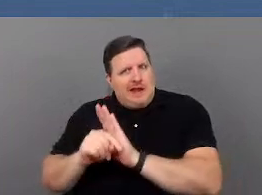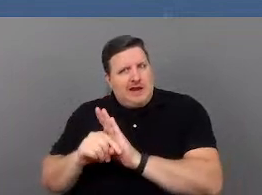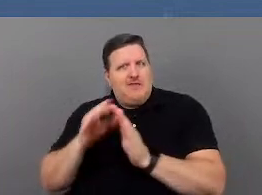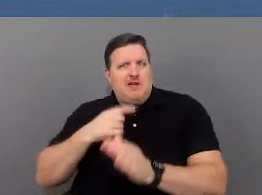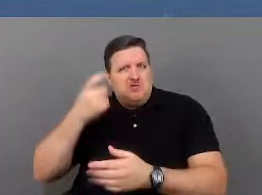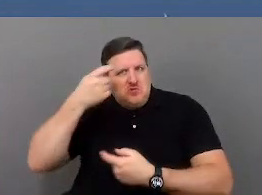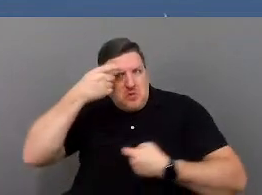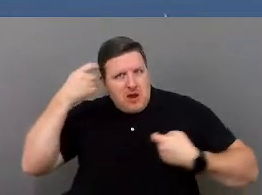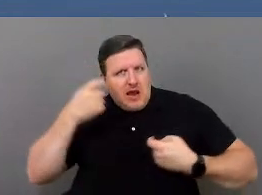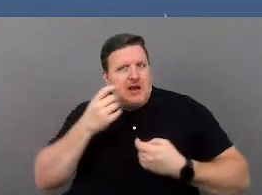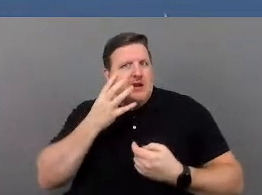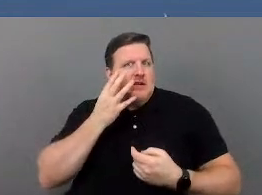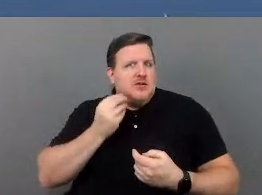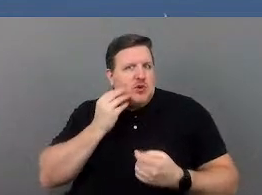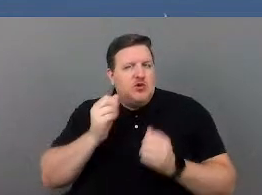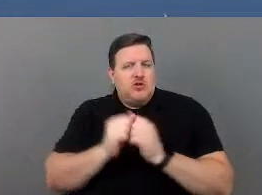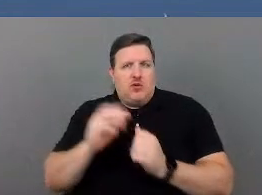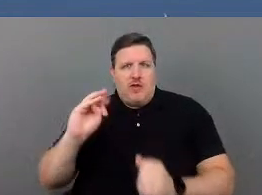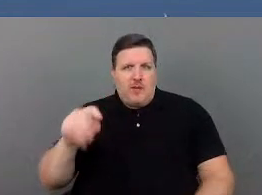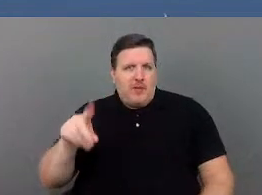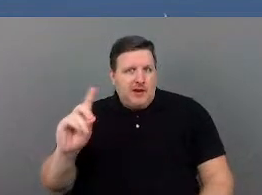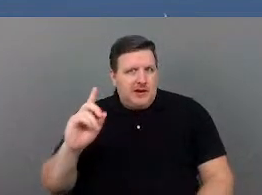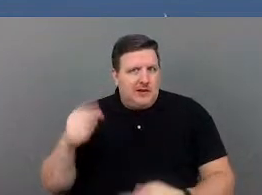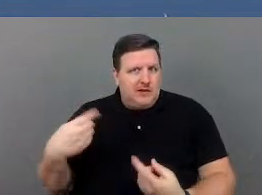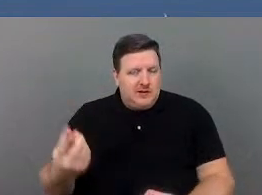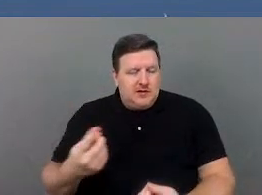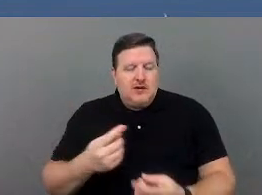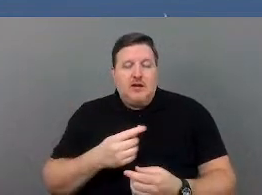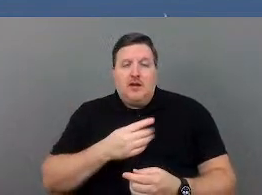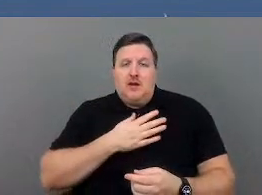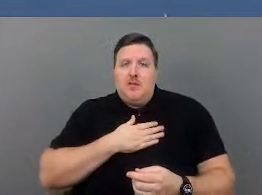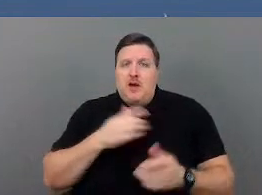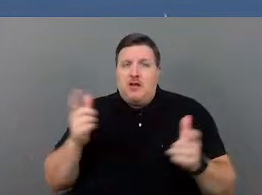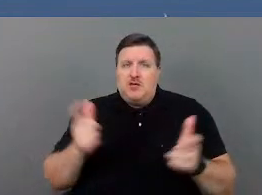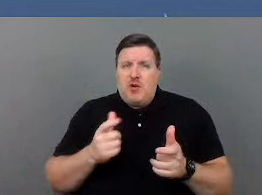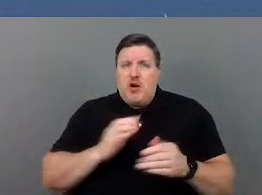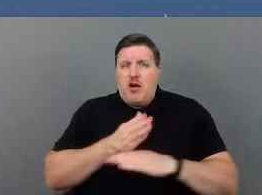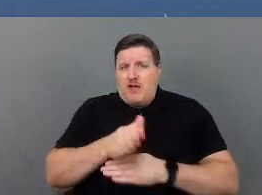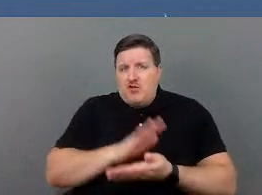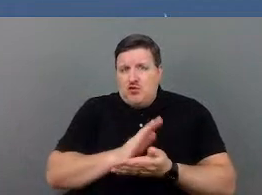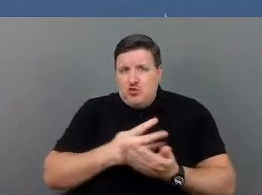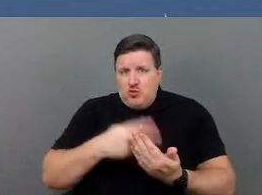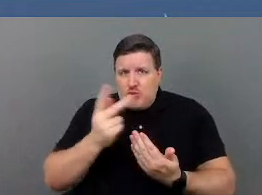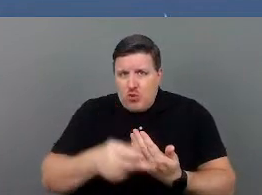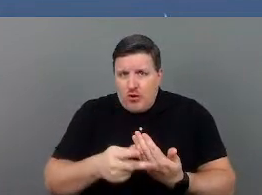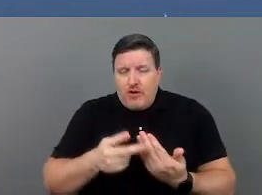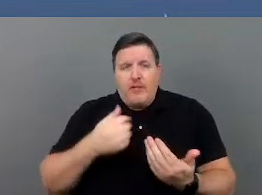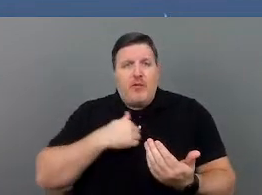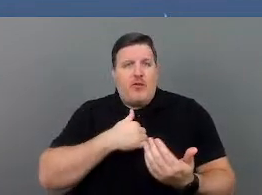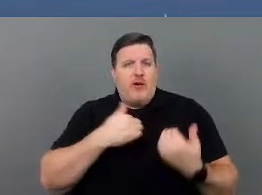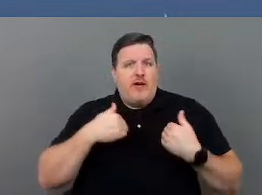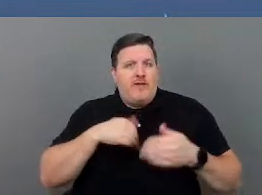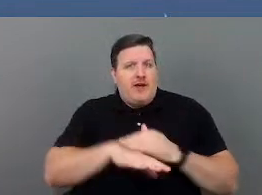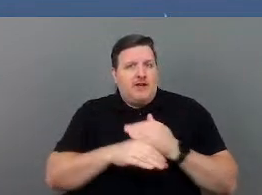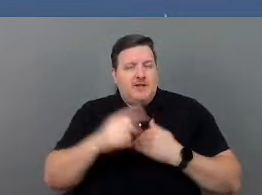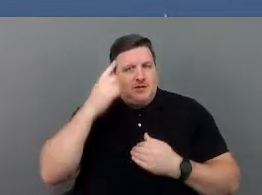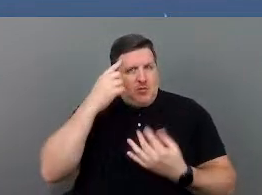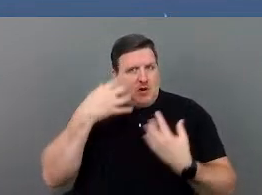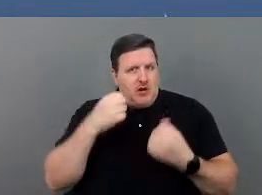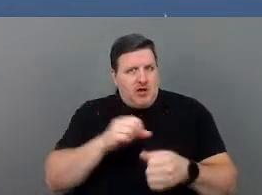AS SAFE SPACE TO PURSUE INTERESTS FOR ACTIVITIES LIKE ONE OF THE MOST COMMON COMMENTS THAT I HEARD FROM MY